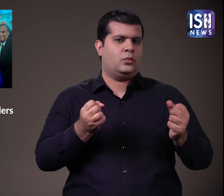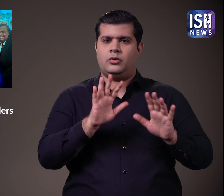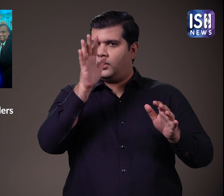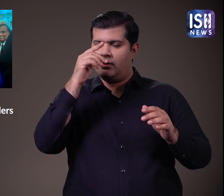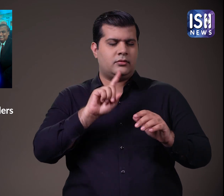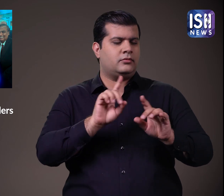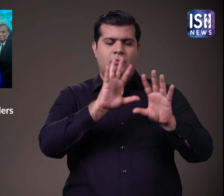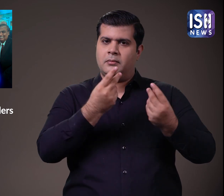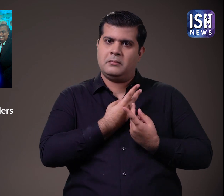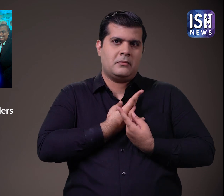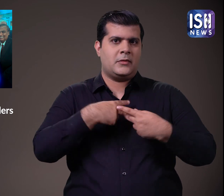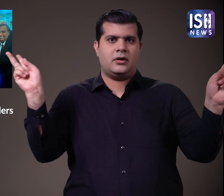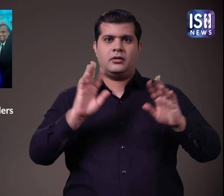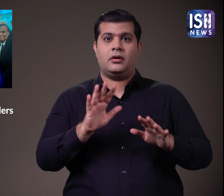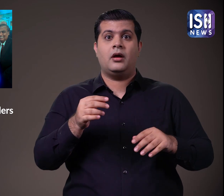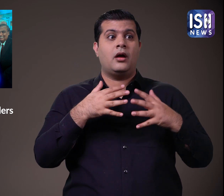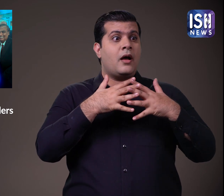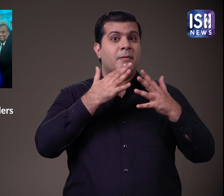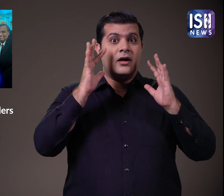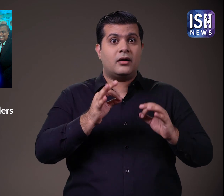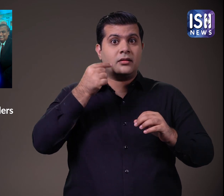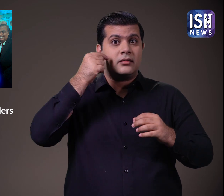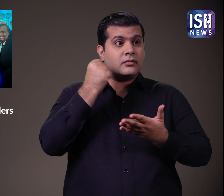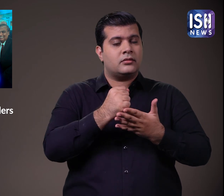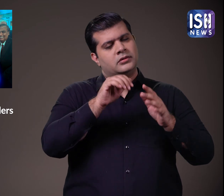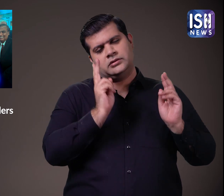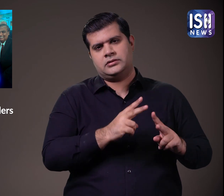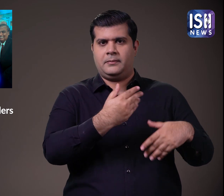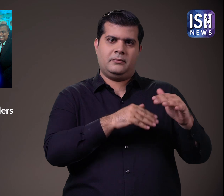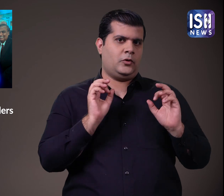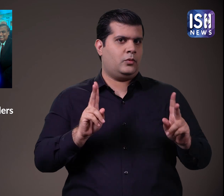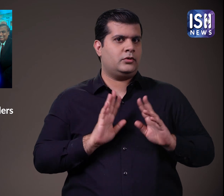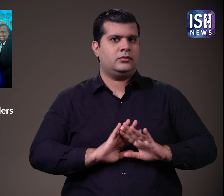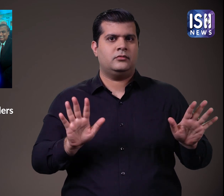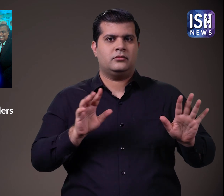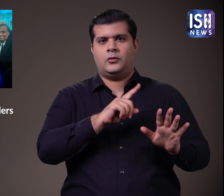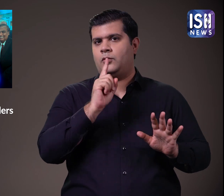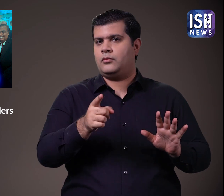Trump wants to deport all illegal immigrants and prioritise US citizens